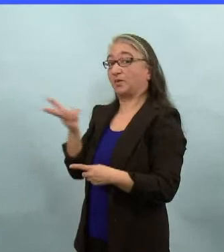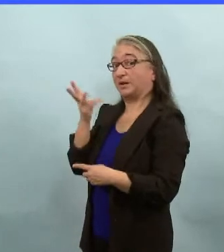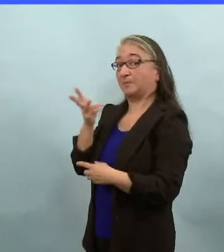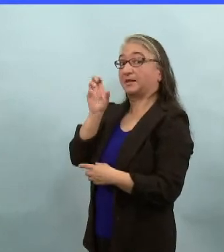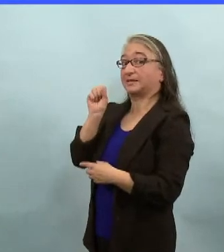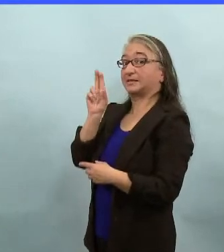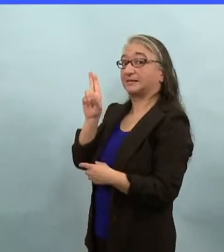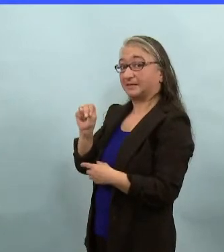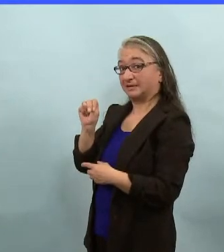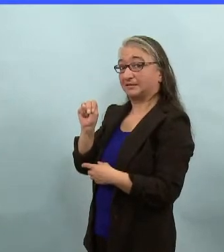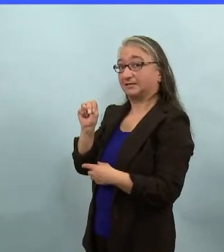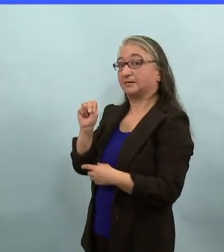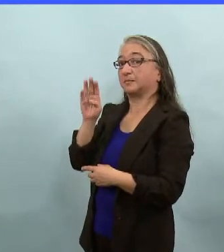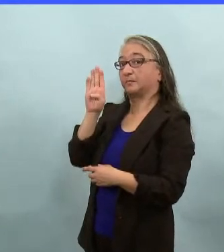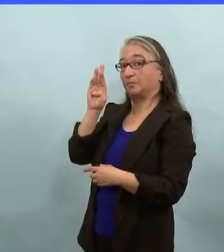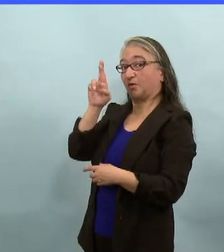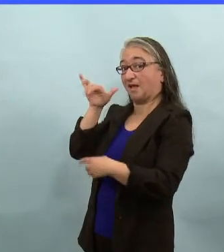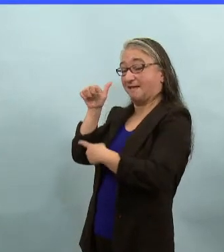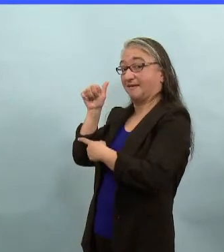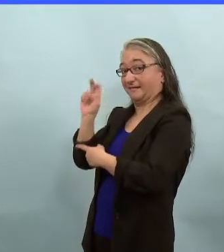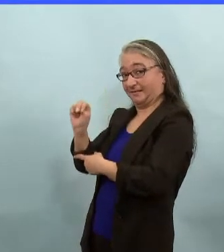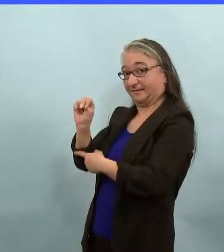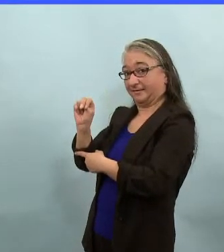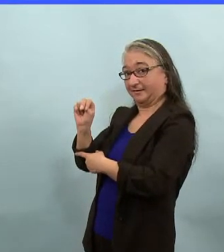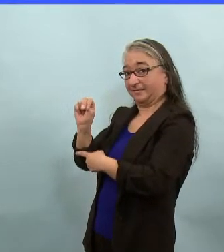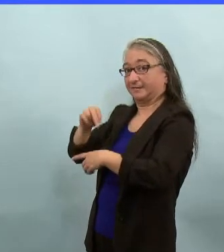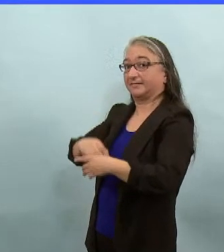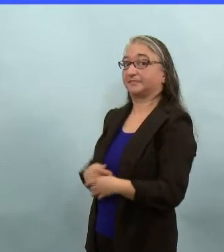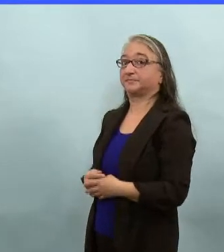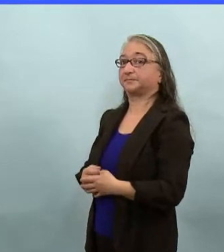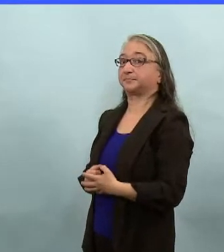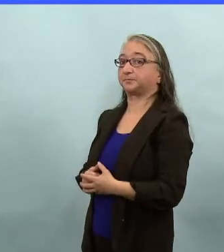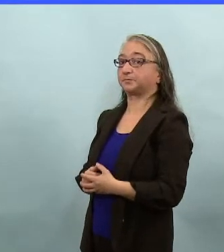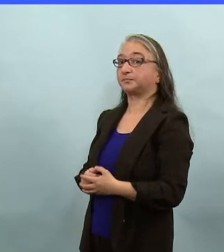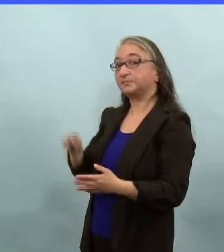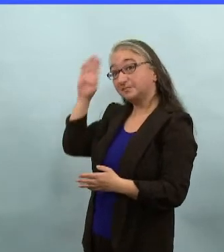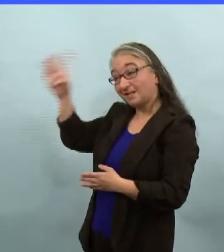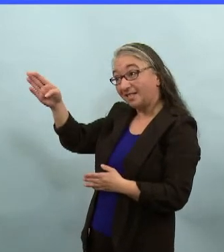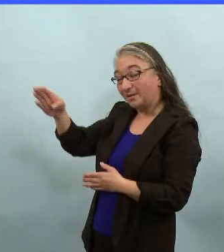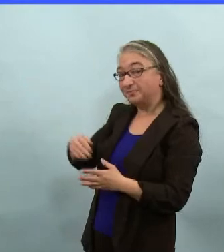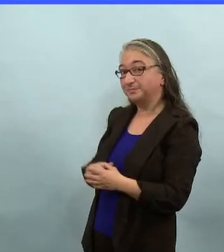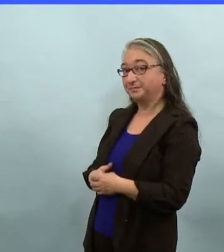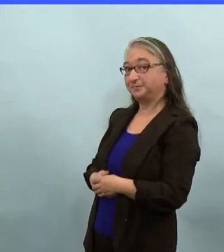hey everyone um with businesses you know announcing their own restrictions i suppose